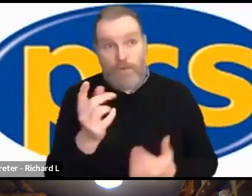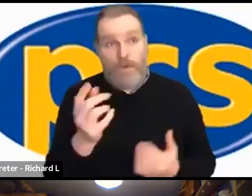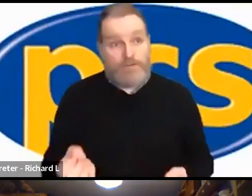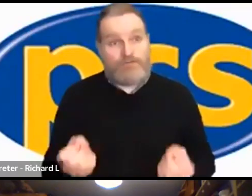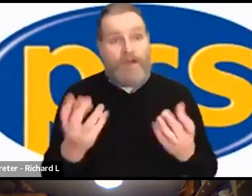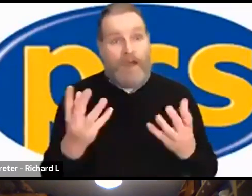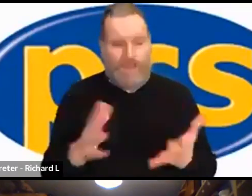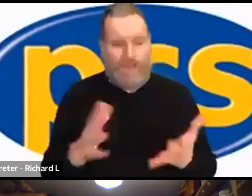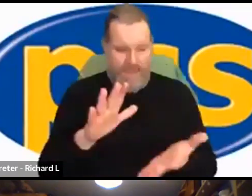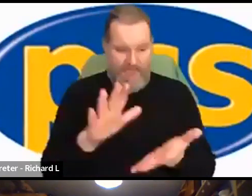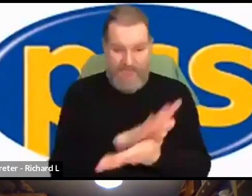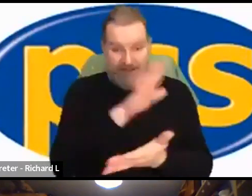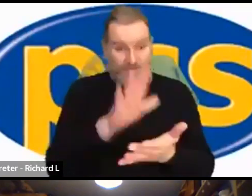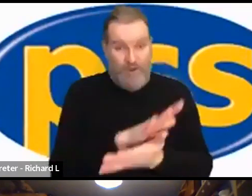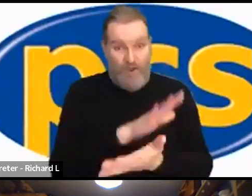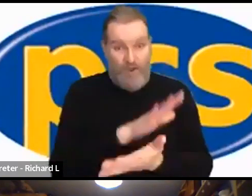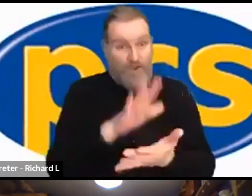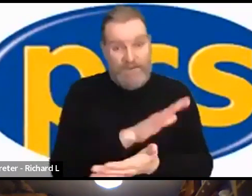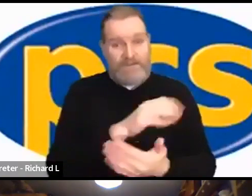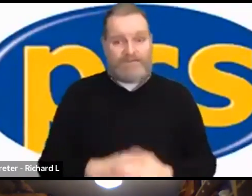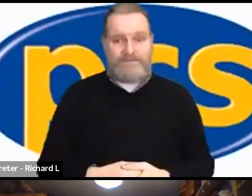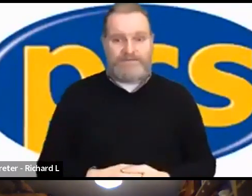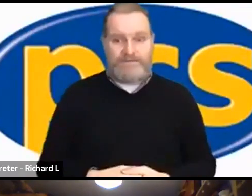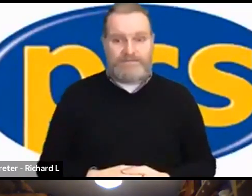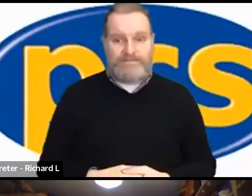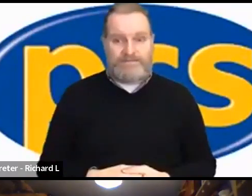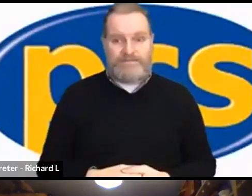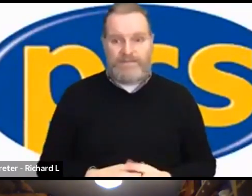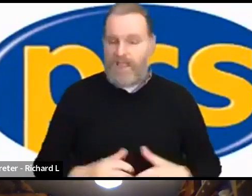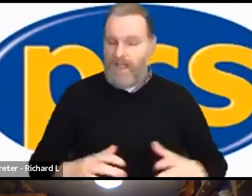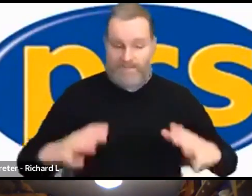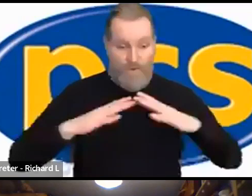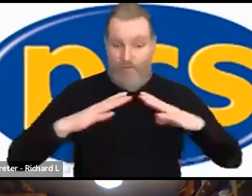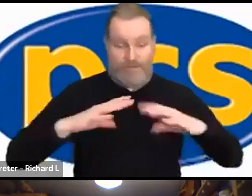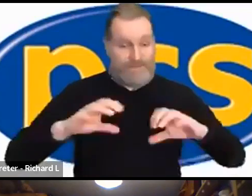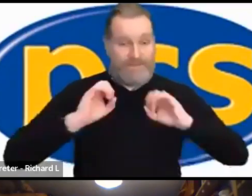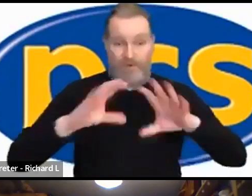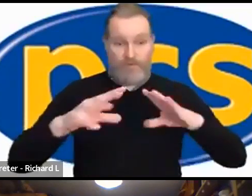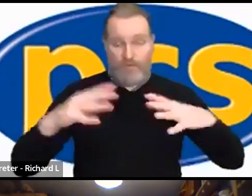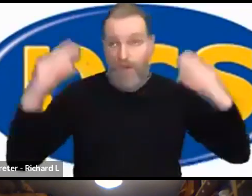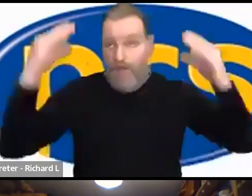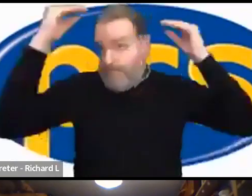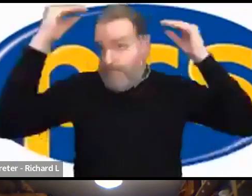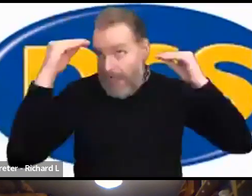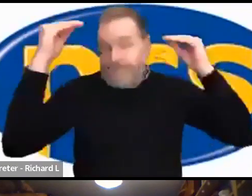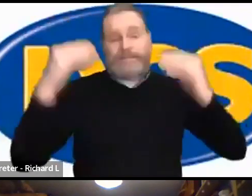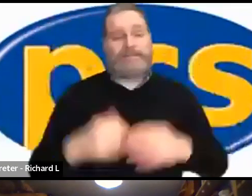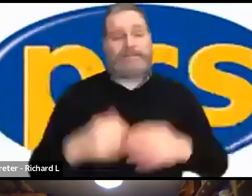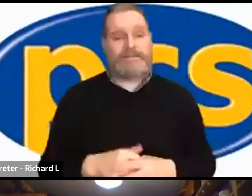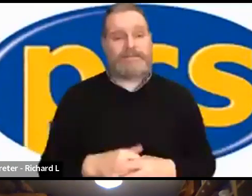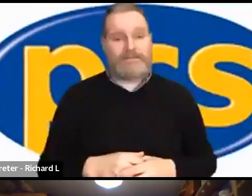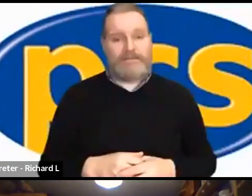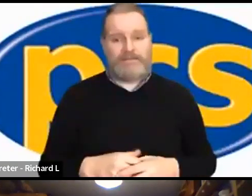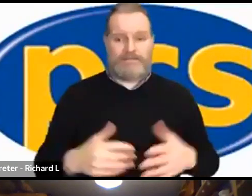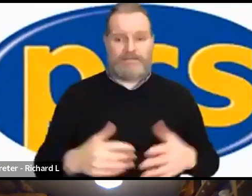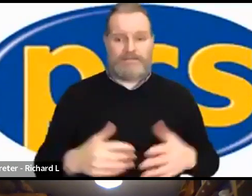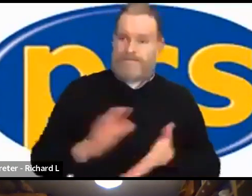the other things I the other things I remember if you are going on strike, make it fun fun. I've already talked about I've already talked about the fields in the Dvsa, I think, are getting top hats hats.